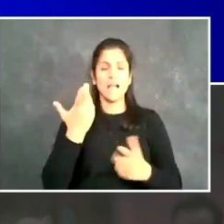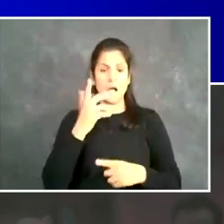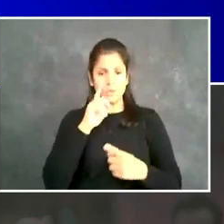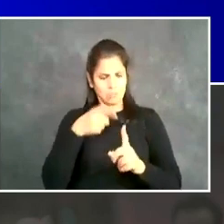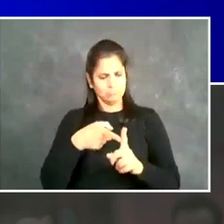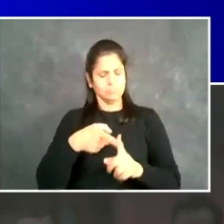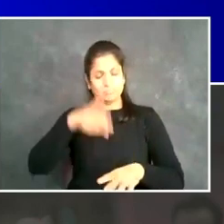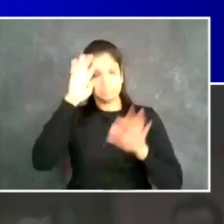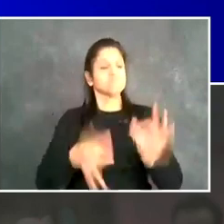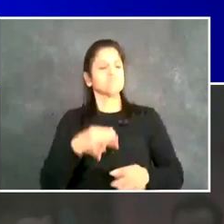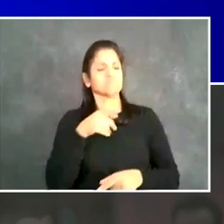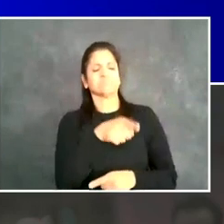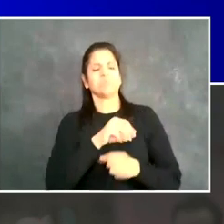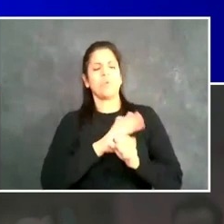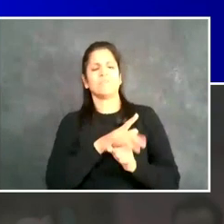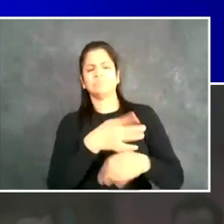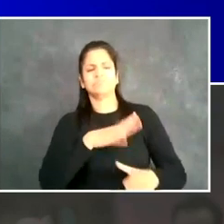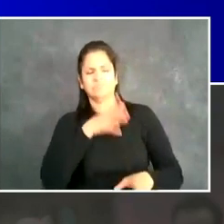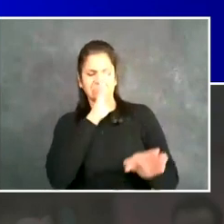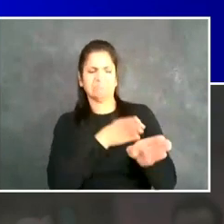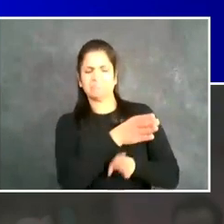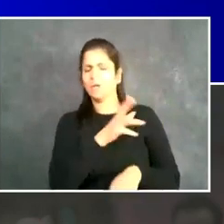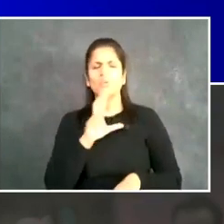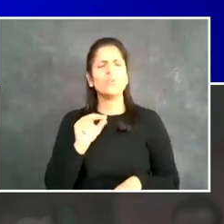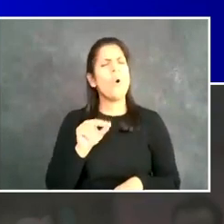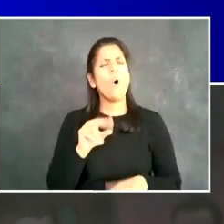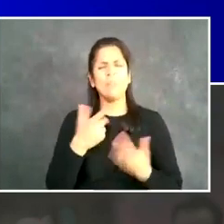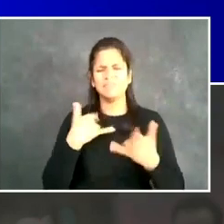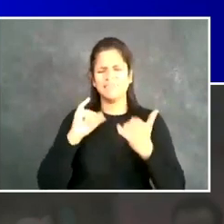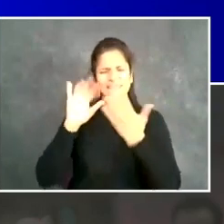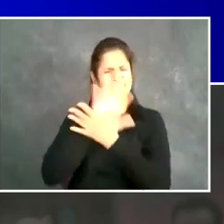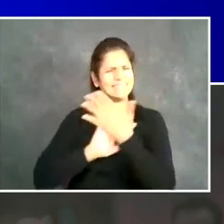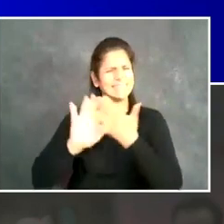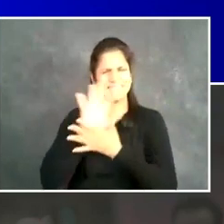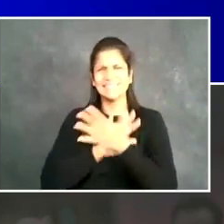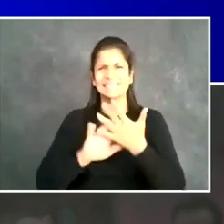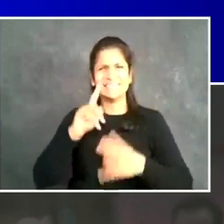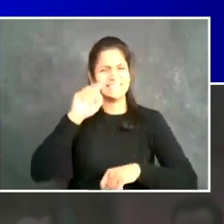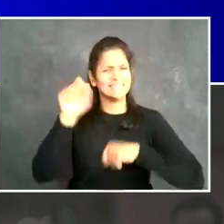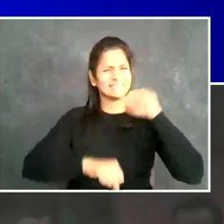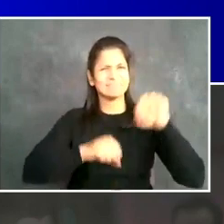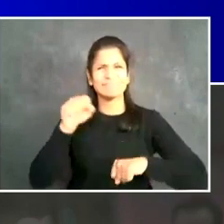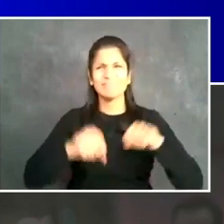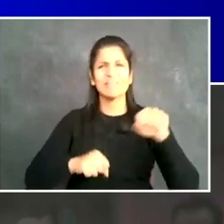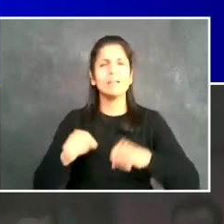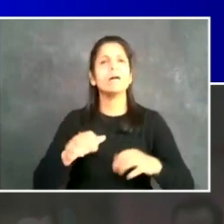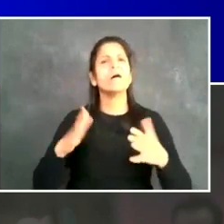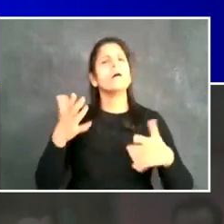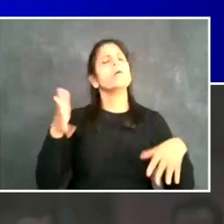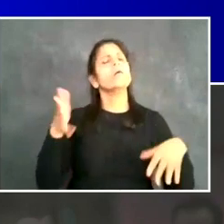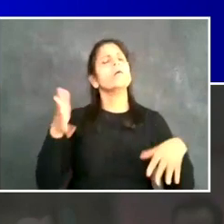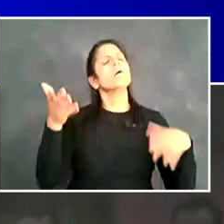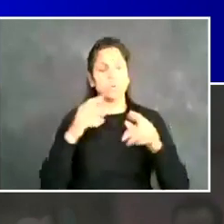STILL CONTINUE TO WEAR THE PPEs AS THEY WERE PREVIOUSLY.